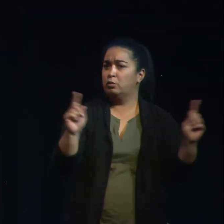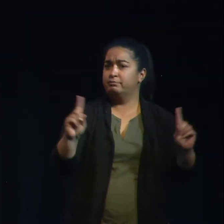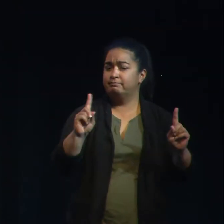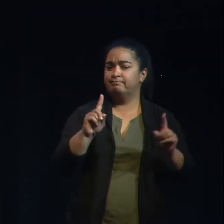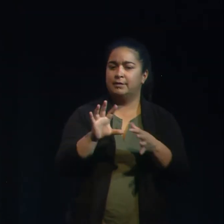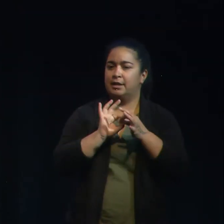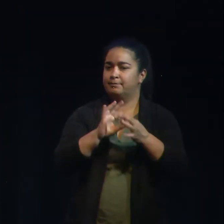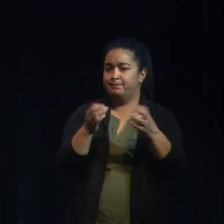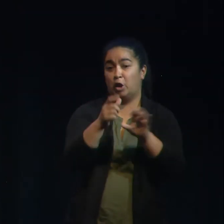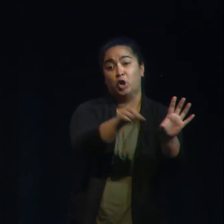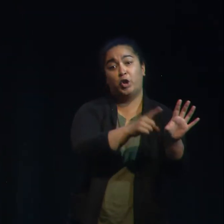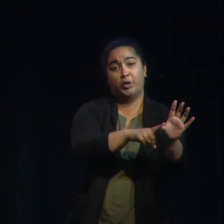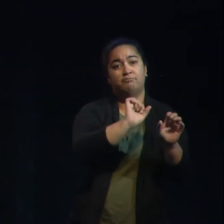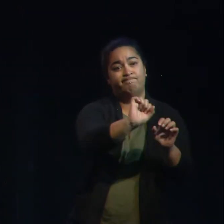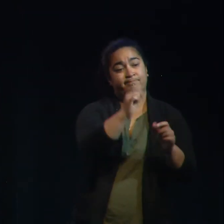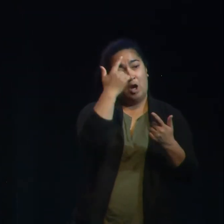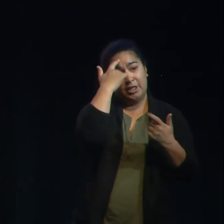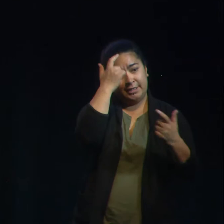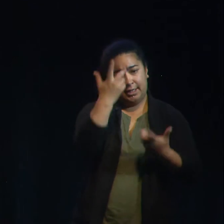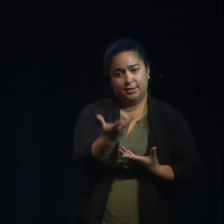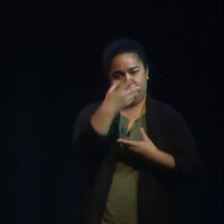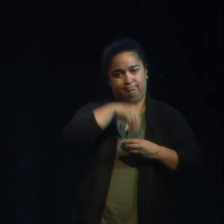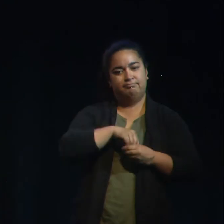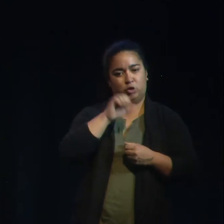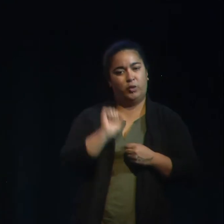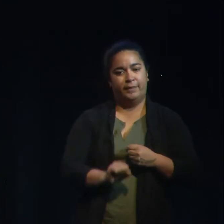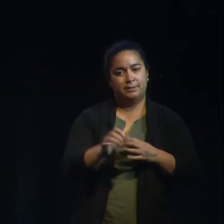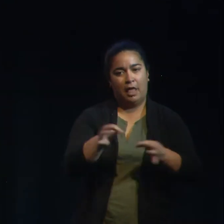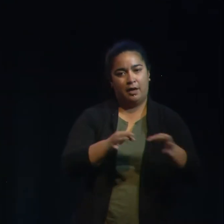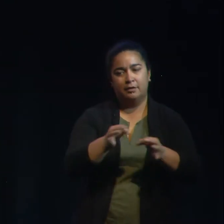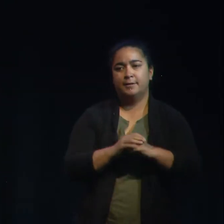they have contributed their thoughts and ideas to this roadmap. And most importantly this